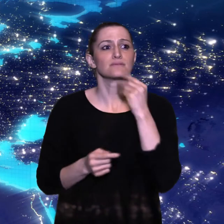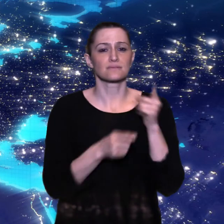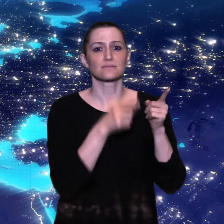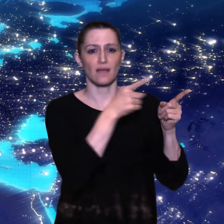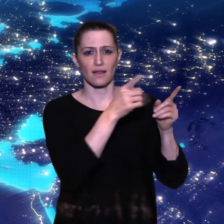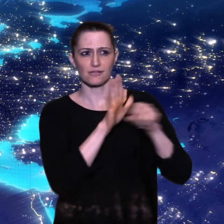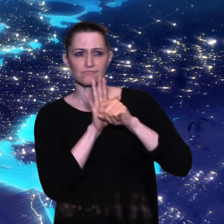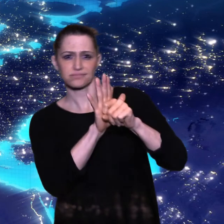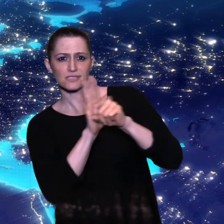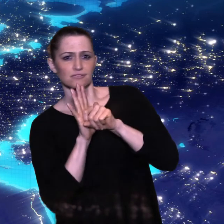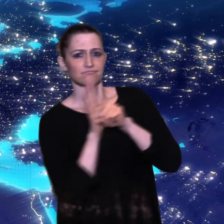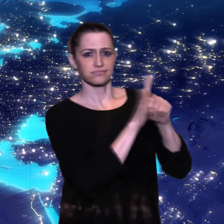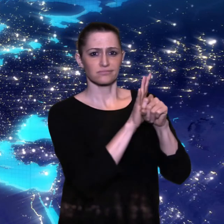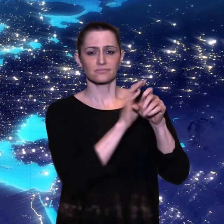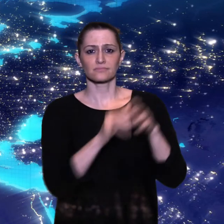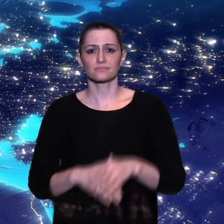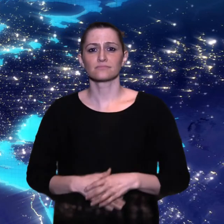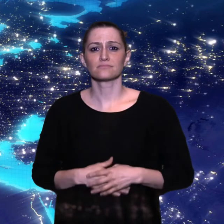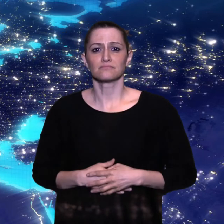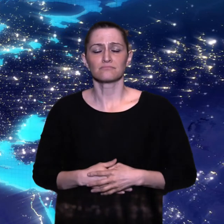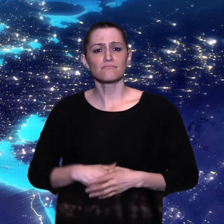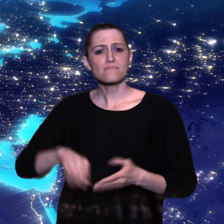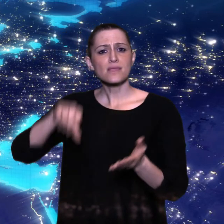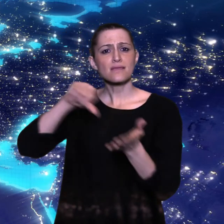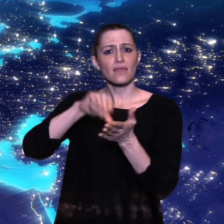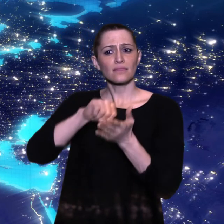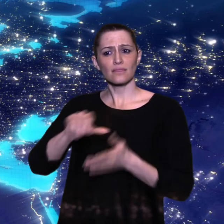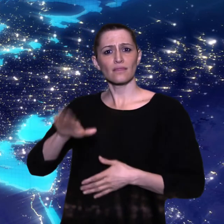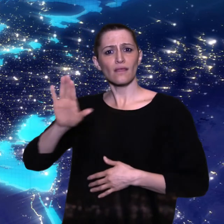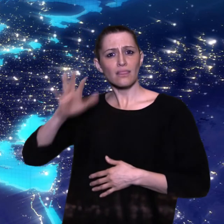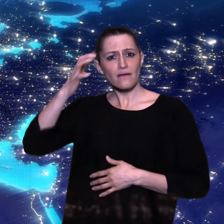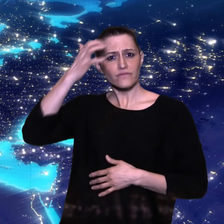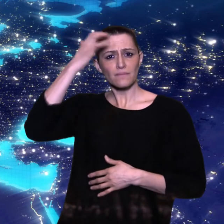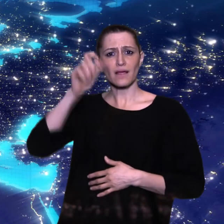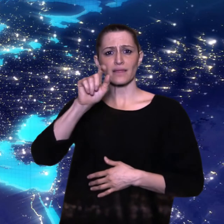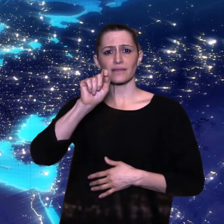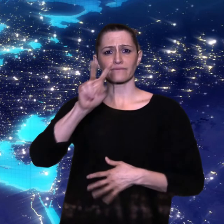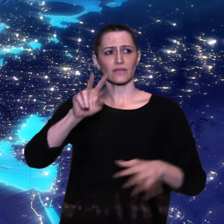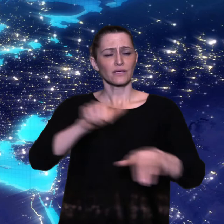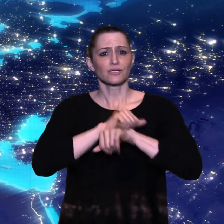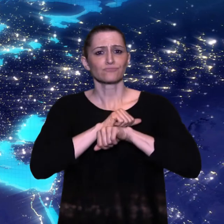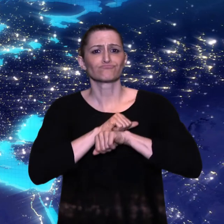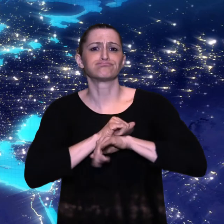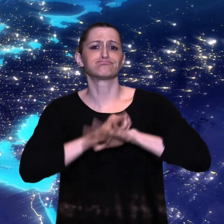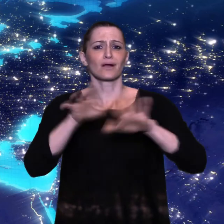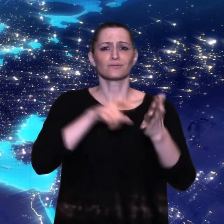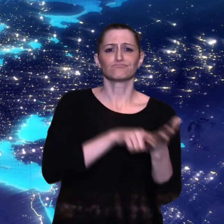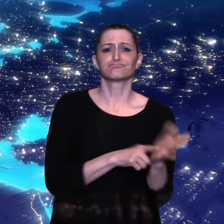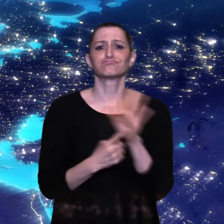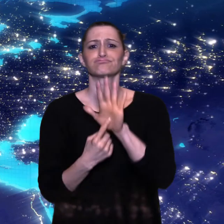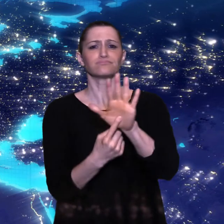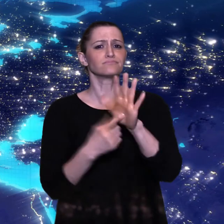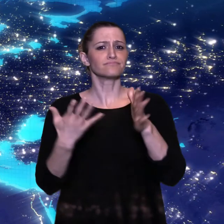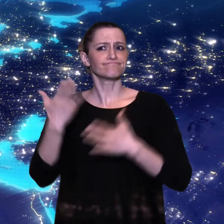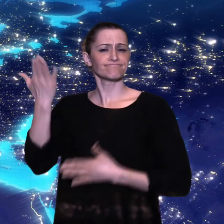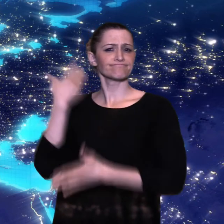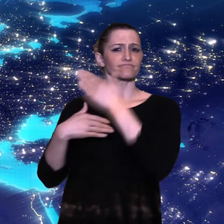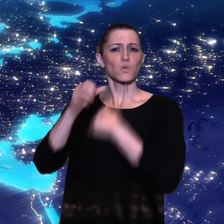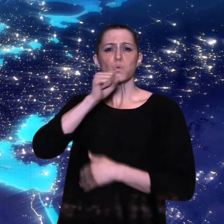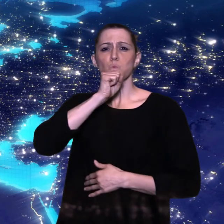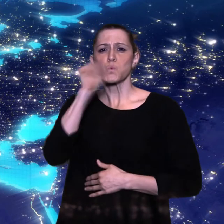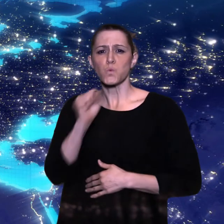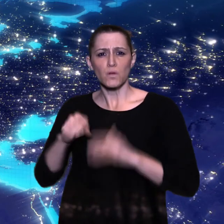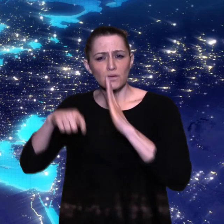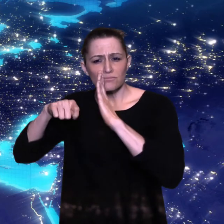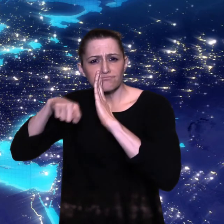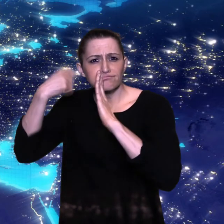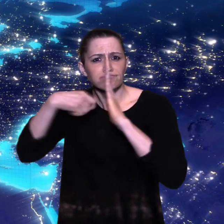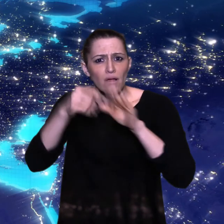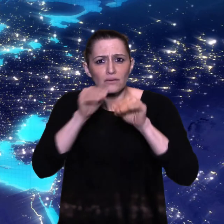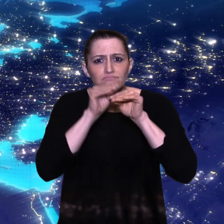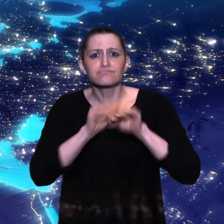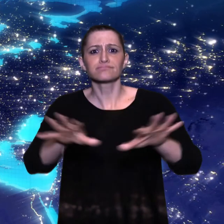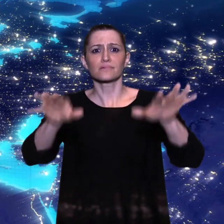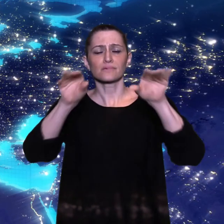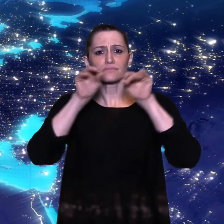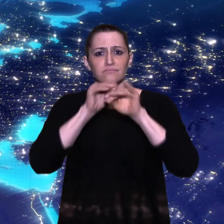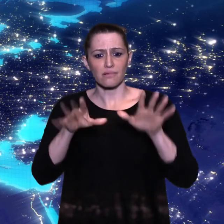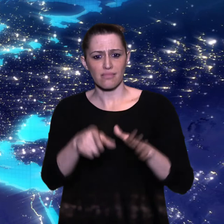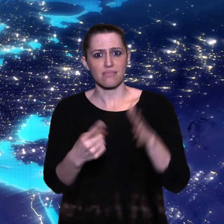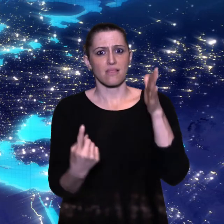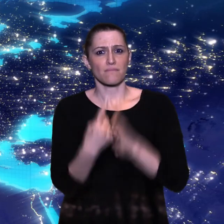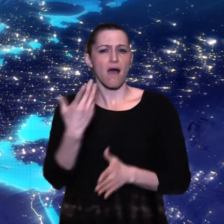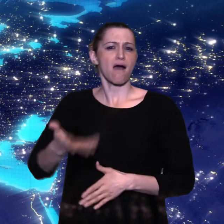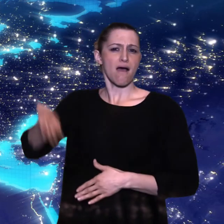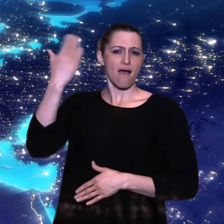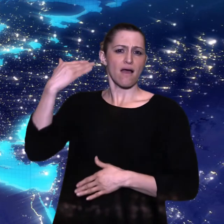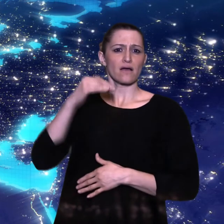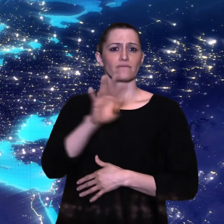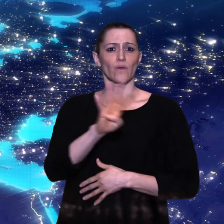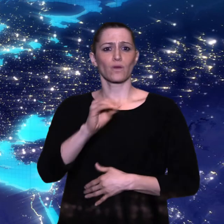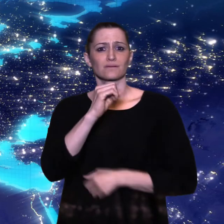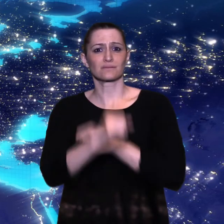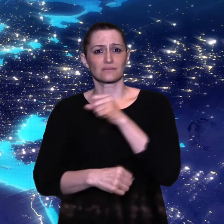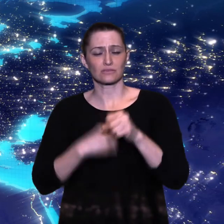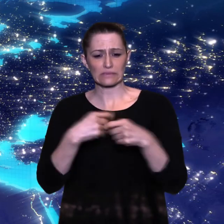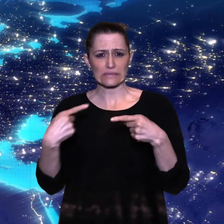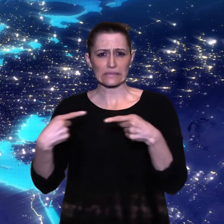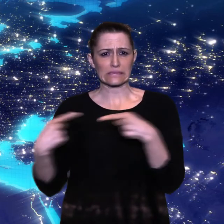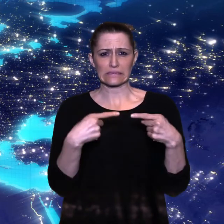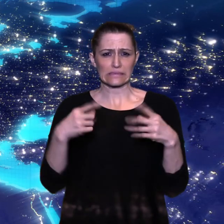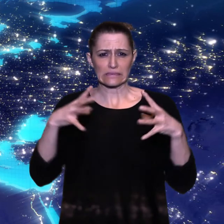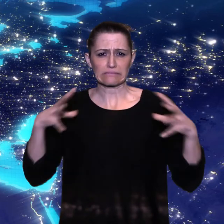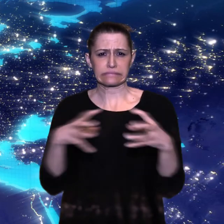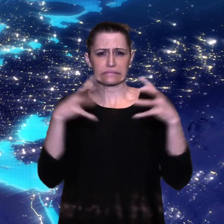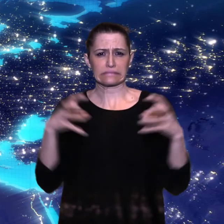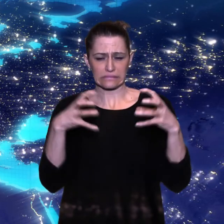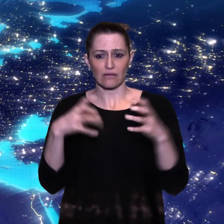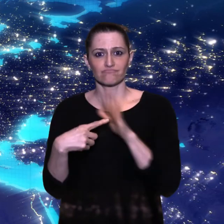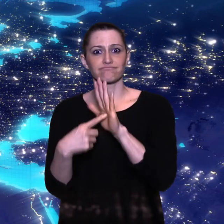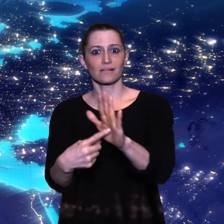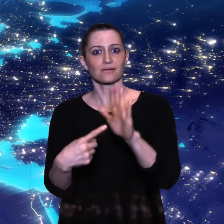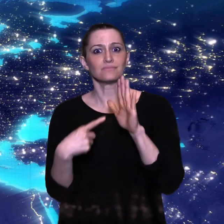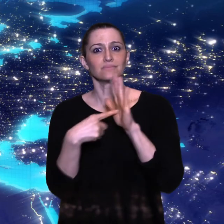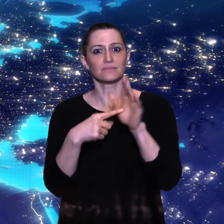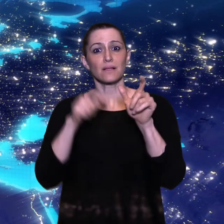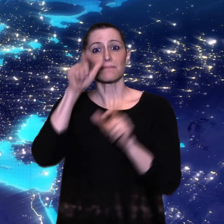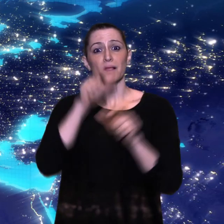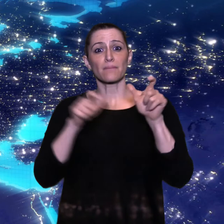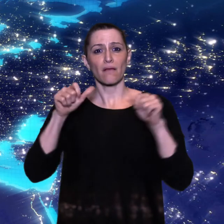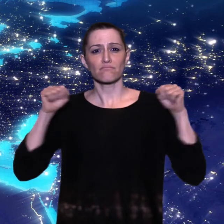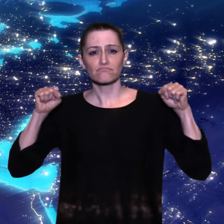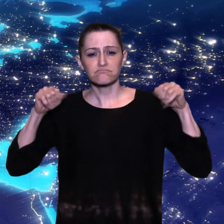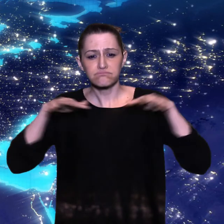State television broadcasted archived media coverage of the